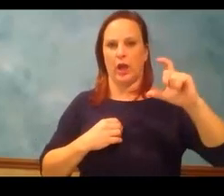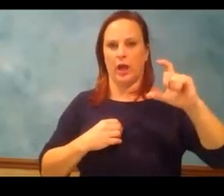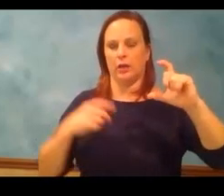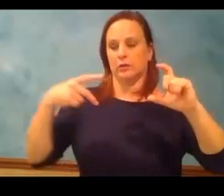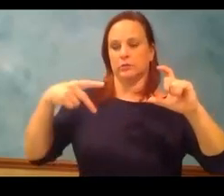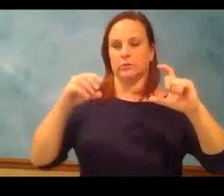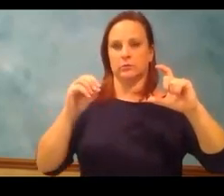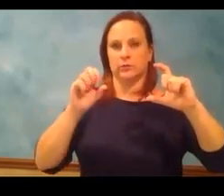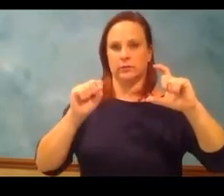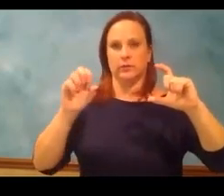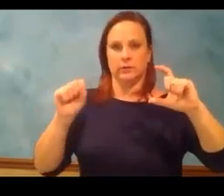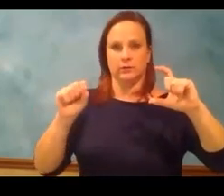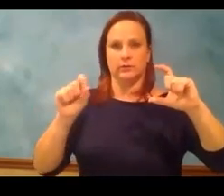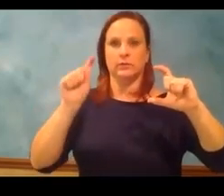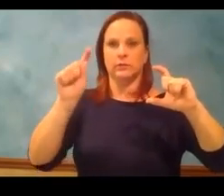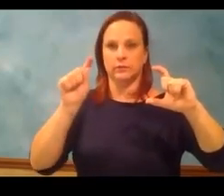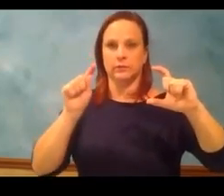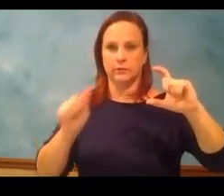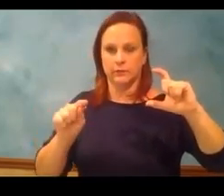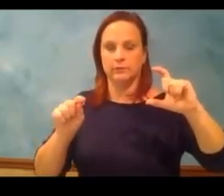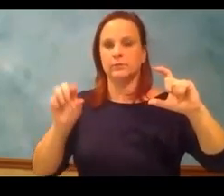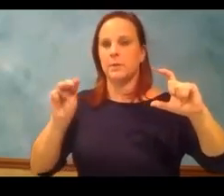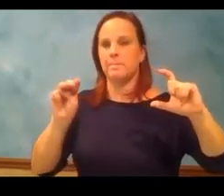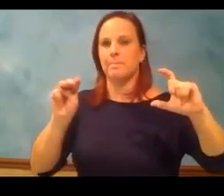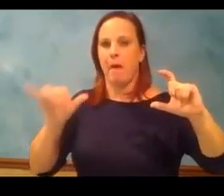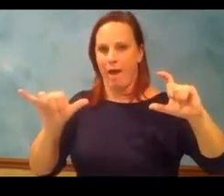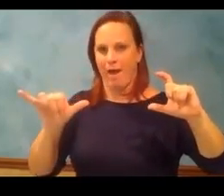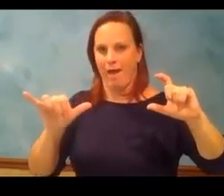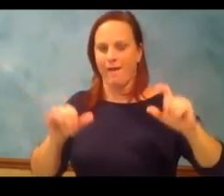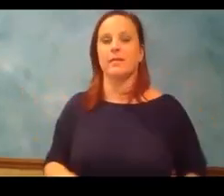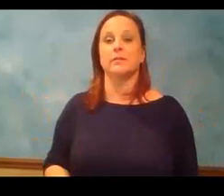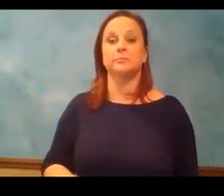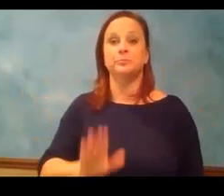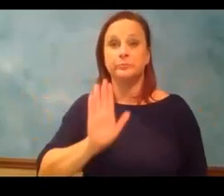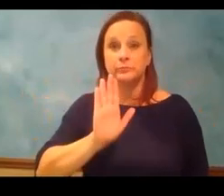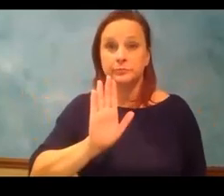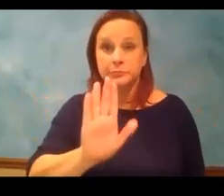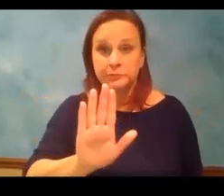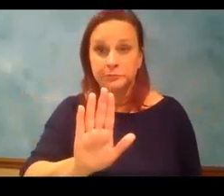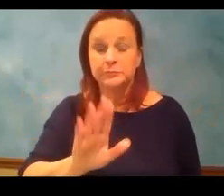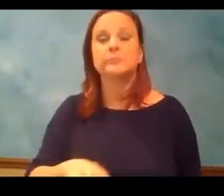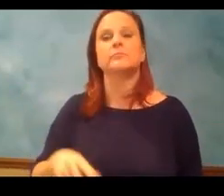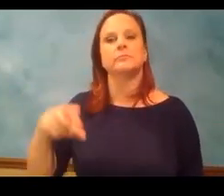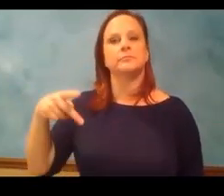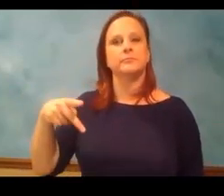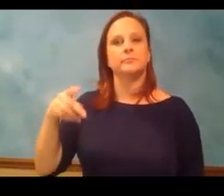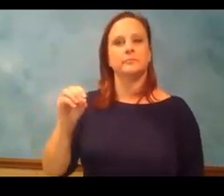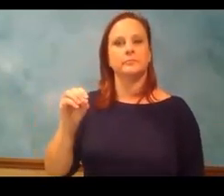So for example, if I do this ("MY"), you would write POSS:my